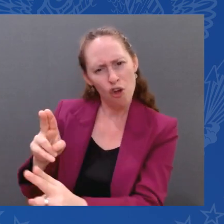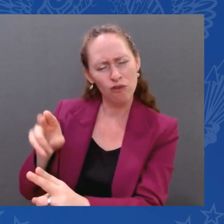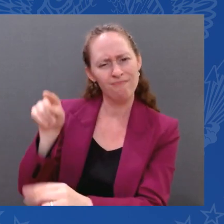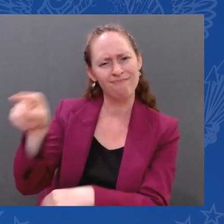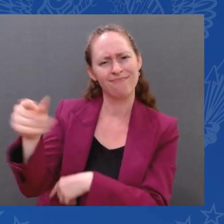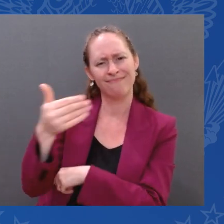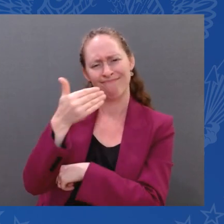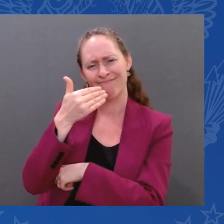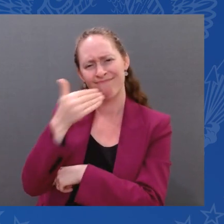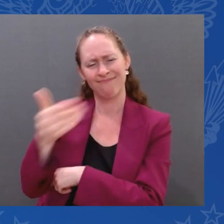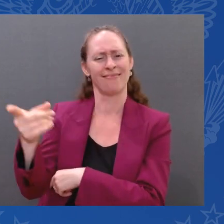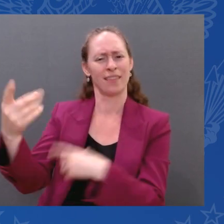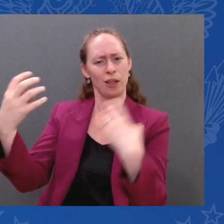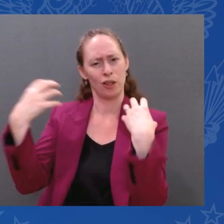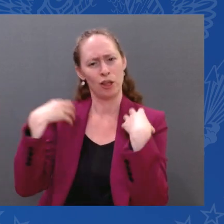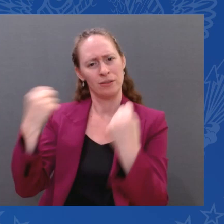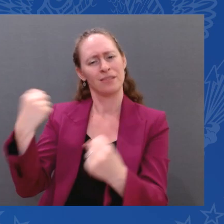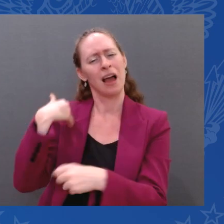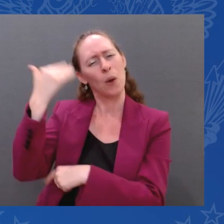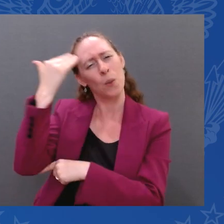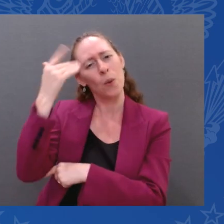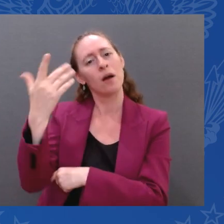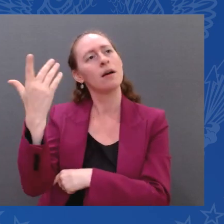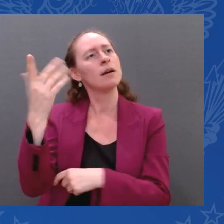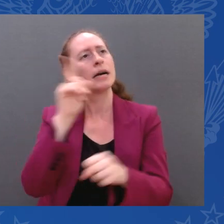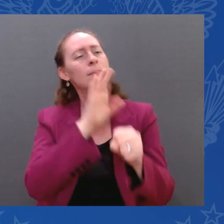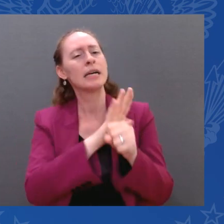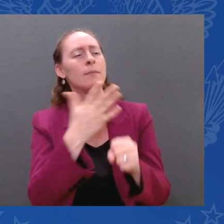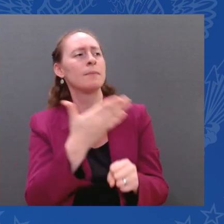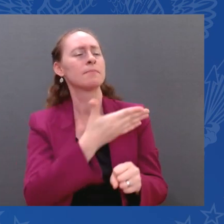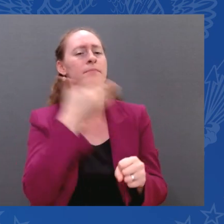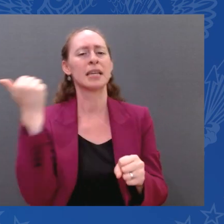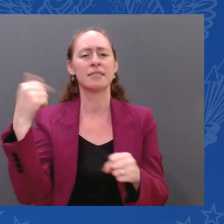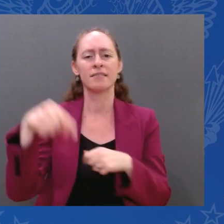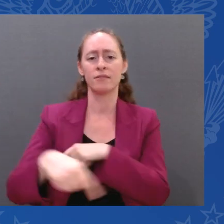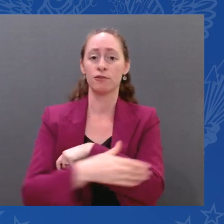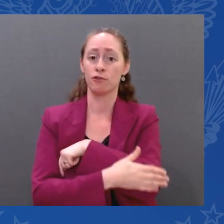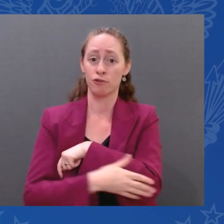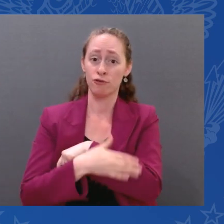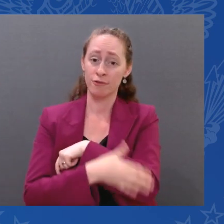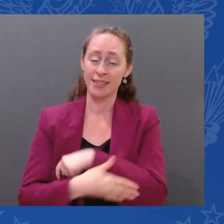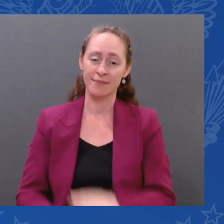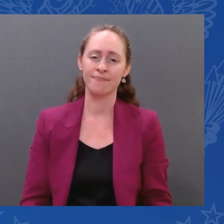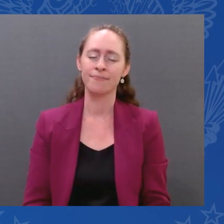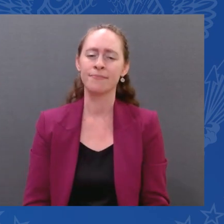And the code he inherited from his family that served before him has passed on to his brothers